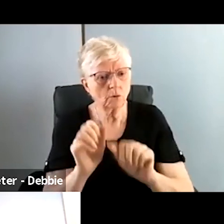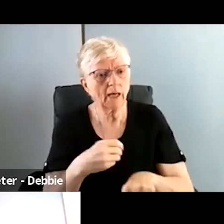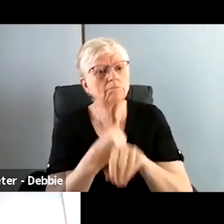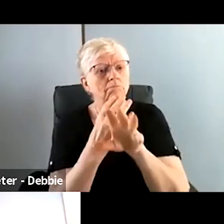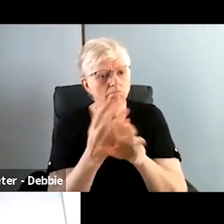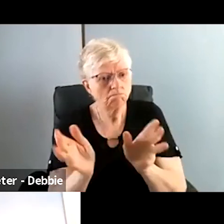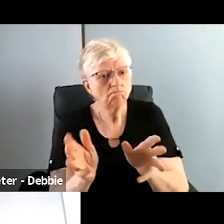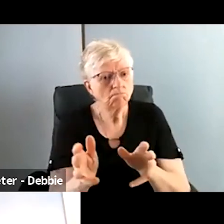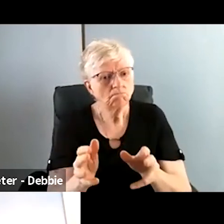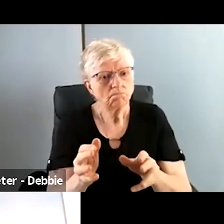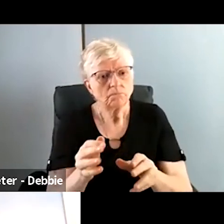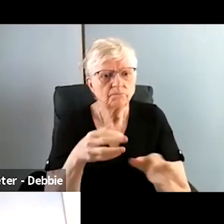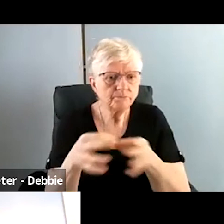I RECOMMEND HAVING A CONVERSATION WITH YOUR AUDIOLOGIST ABOUT WHAT IS GOING TO WORK BEST FOR YOU AND YOUR HEARING AIDS. YOU MAY BE ABLE TO HAVE THAT CONVERSATION REMOTELY. YOU DON'T NECESSARILY NEED TO GO